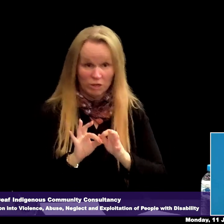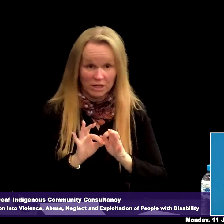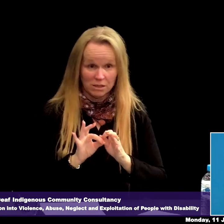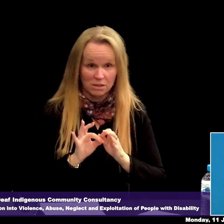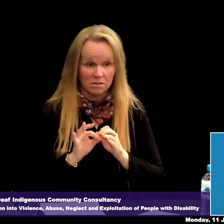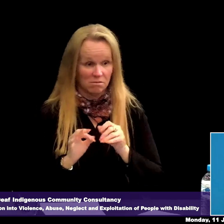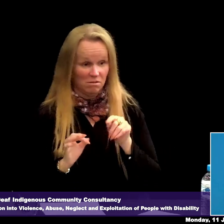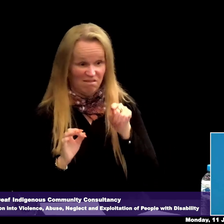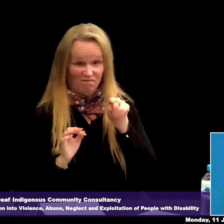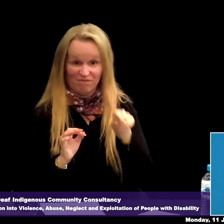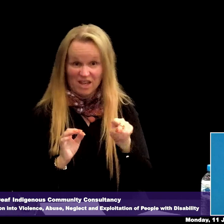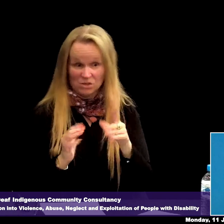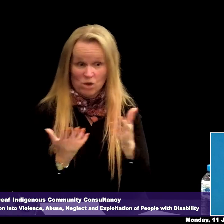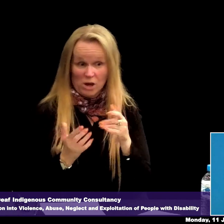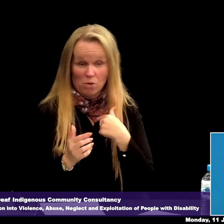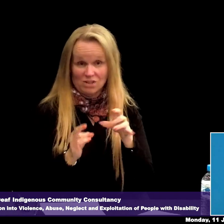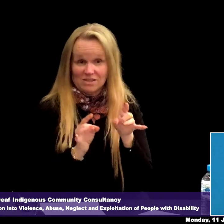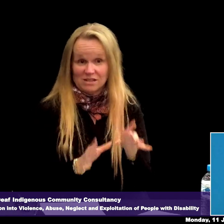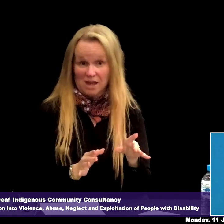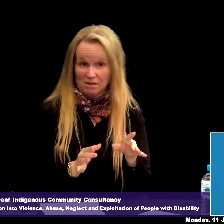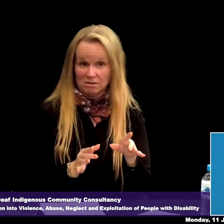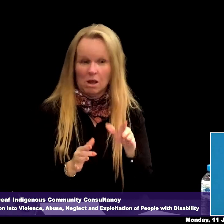access to interpreters, that's where I would start.